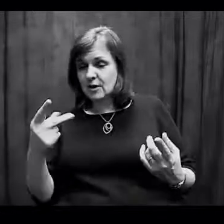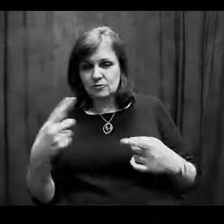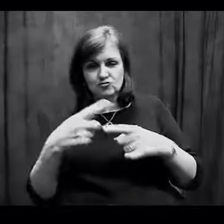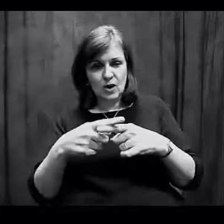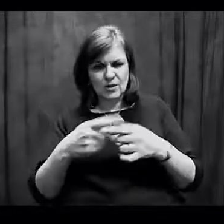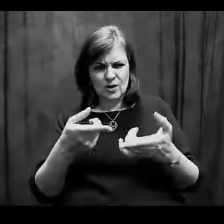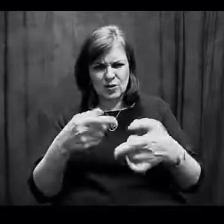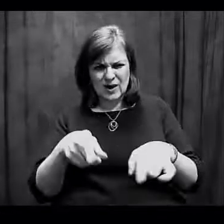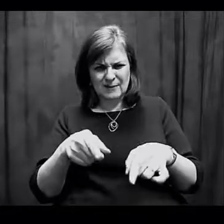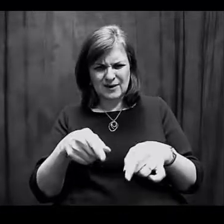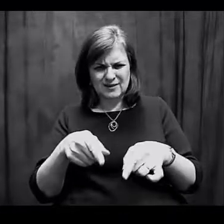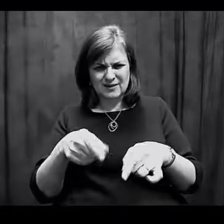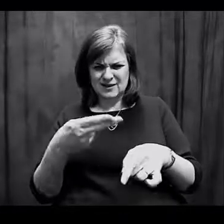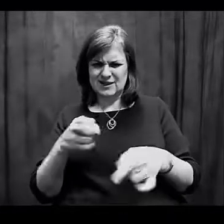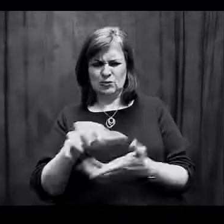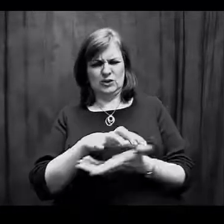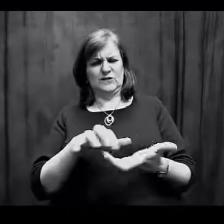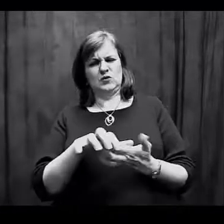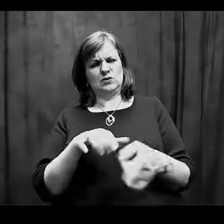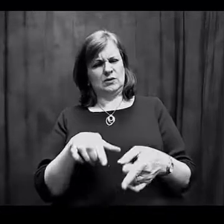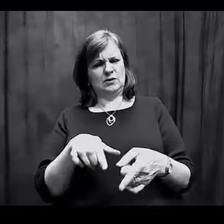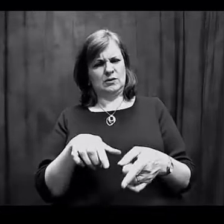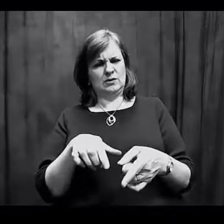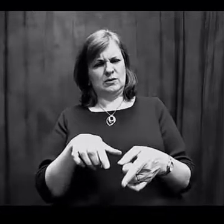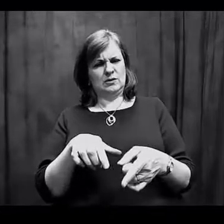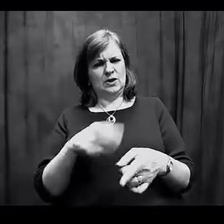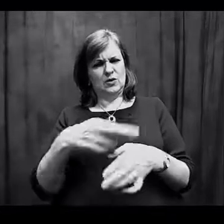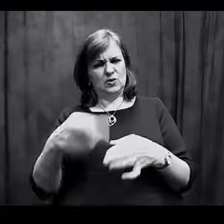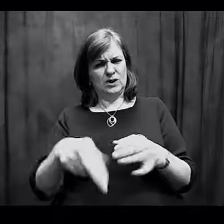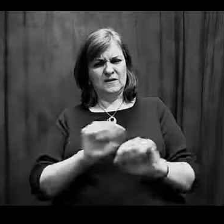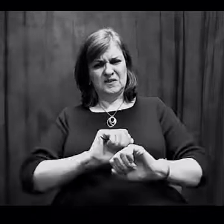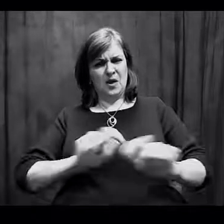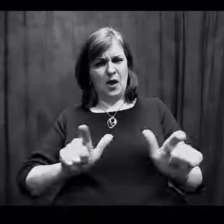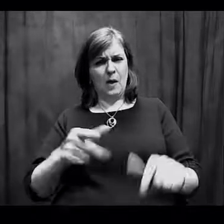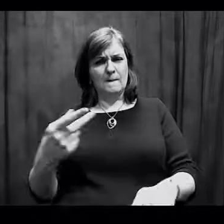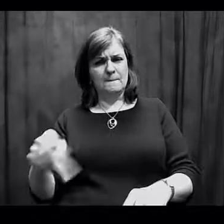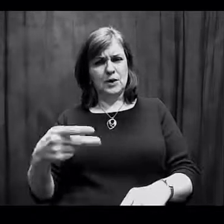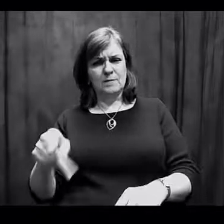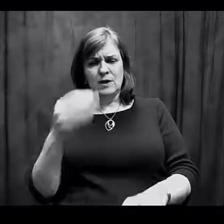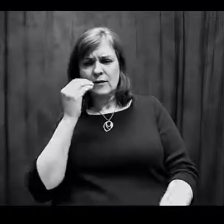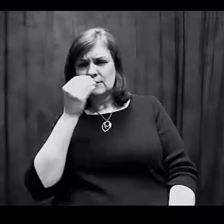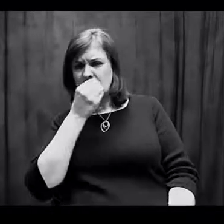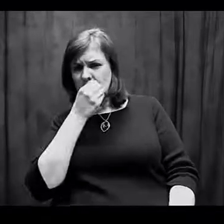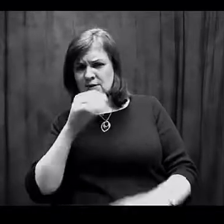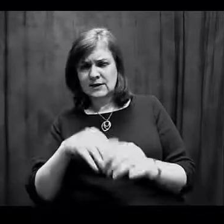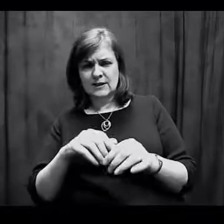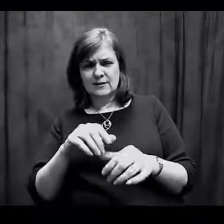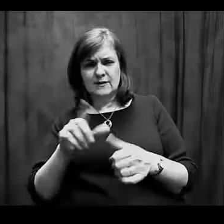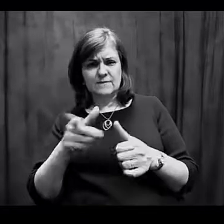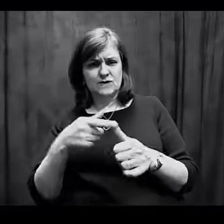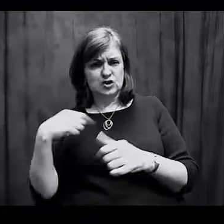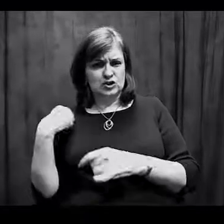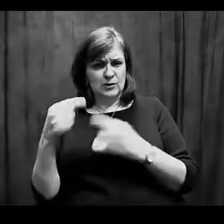quite frankly it confused him!! because when you cross the white flower snd a purple flower he got all purple flowers!!!